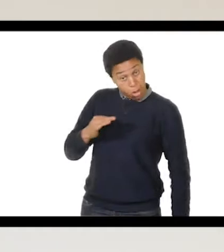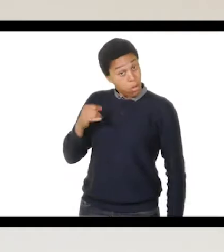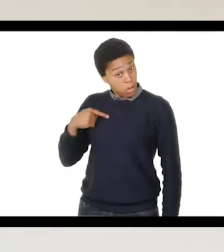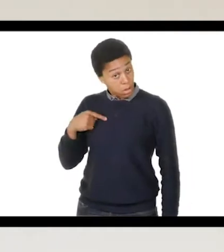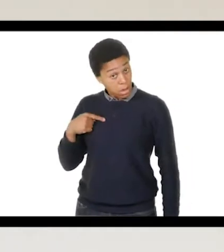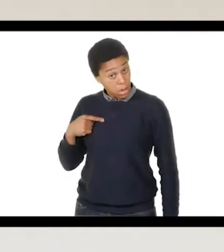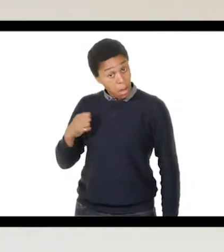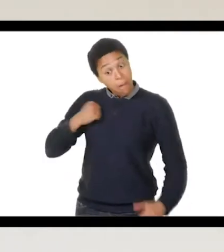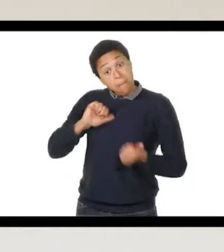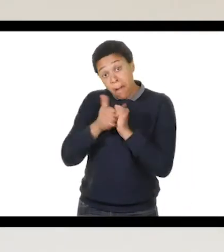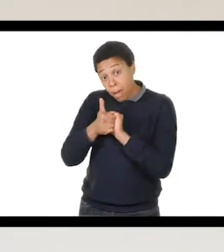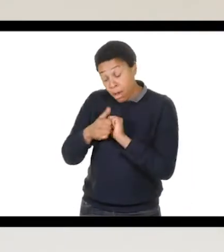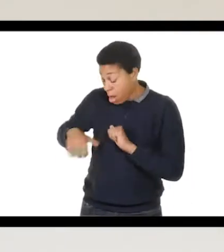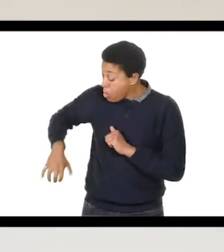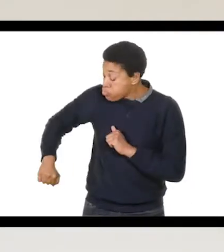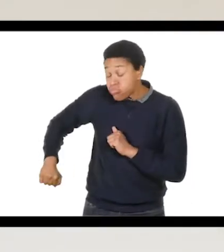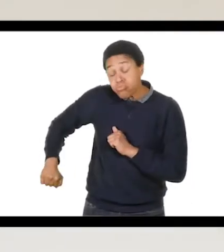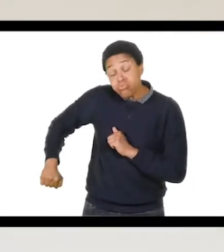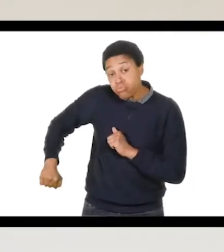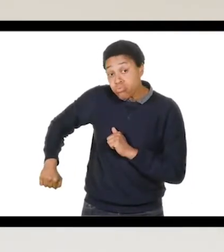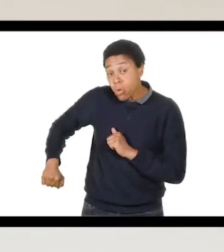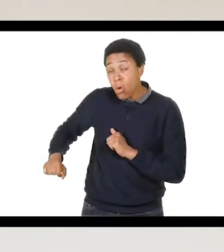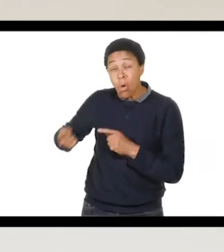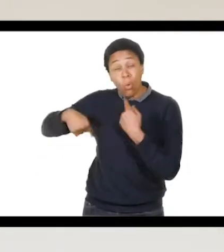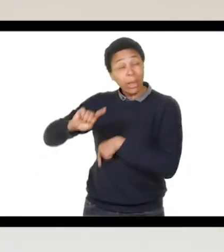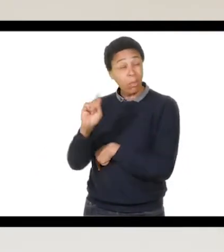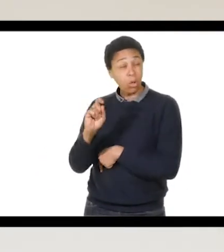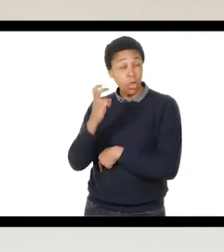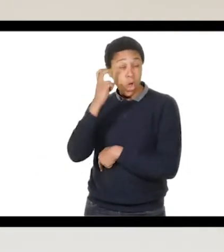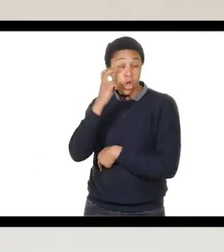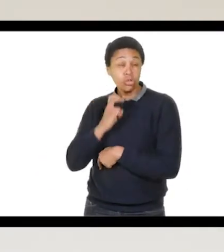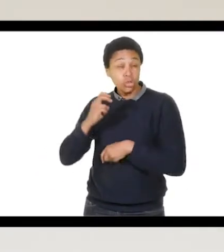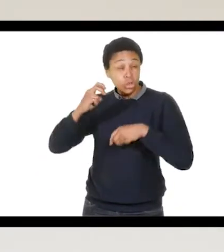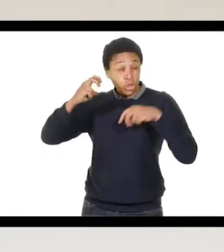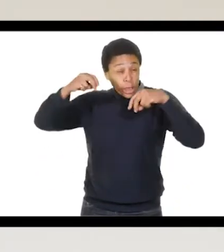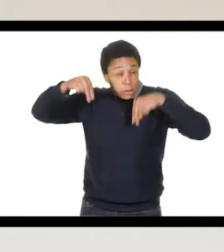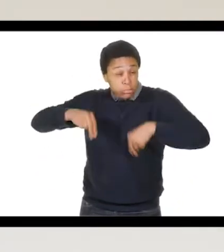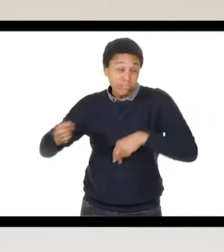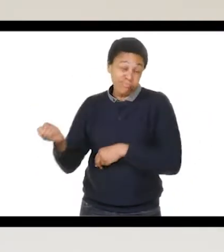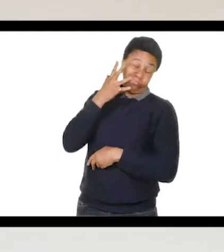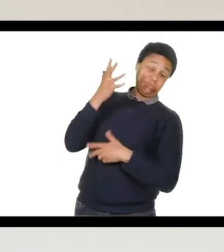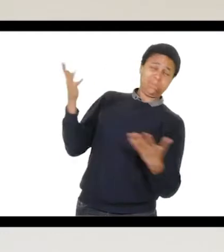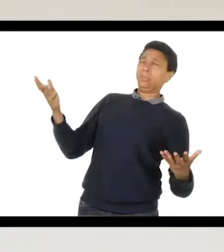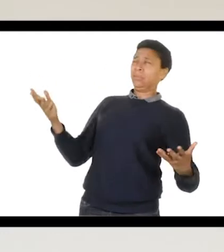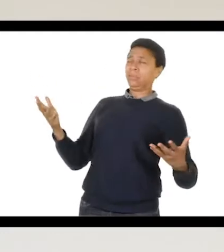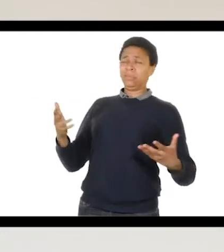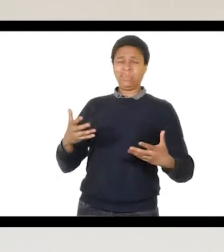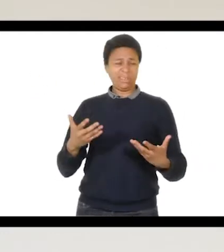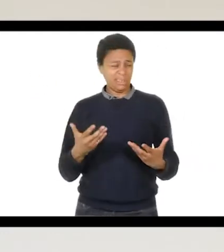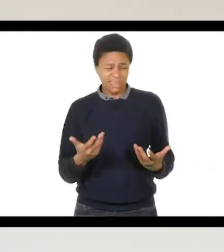Because if I walked through my local town, holding my girlfriend’s hand. We used to get dog shit thrown at us.